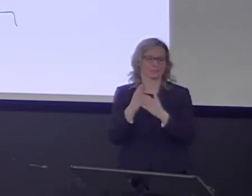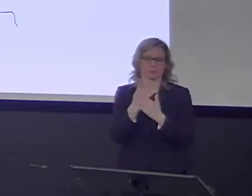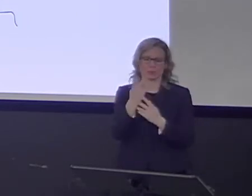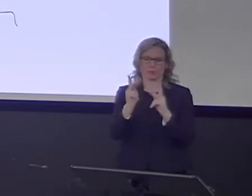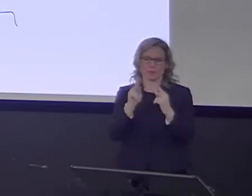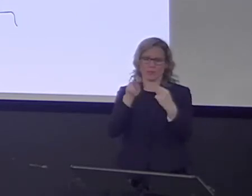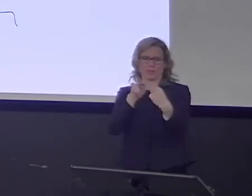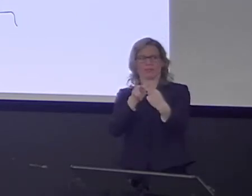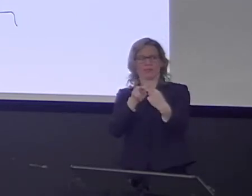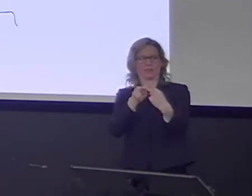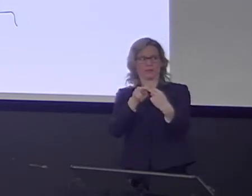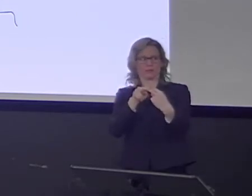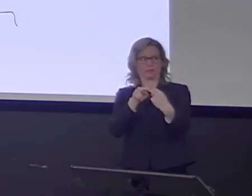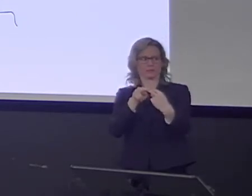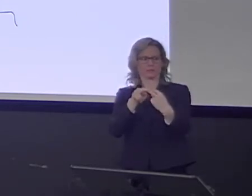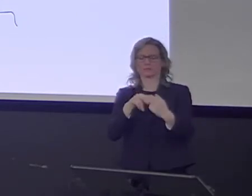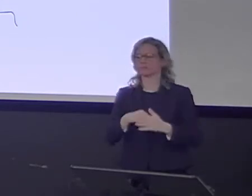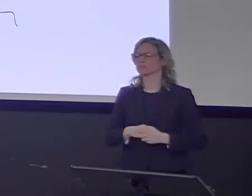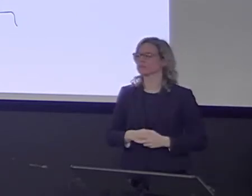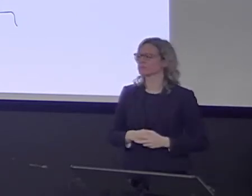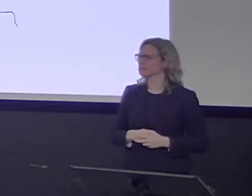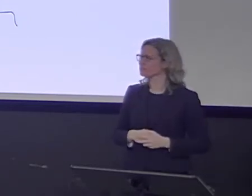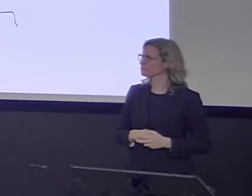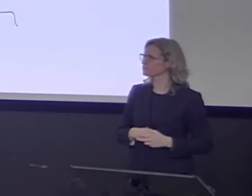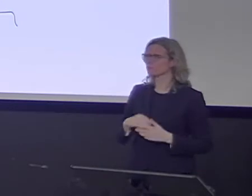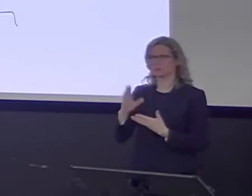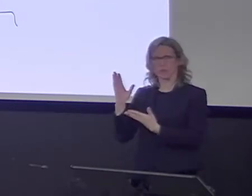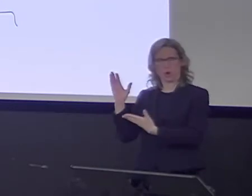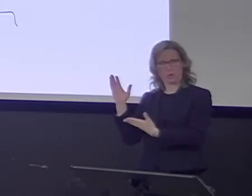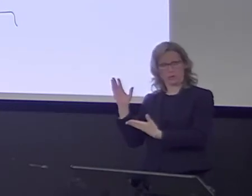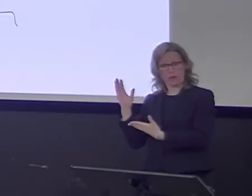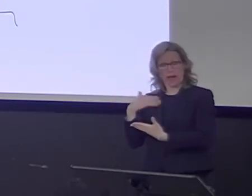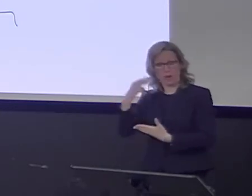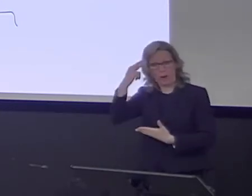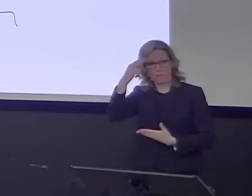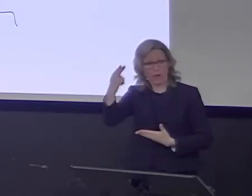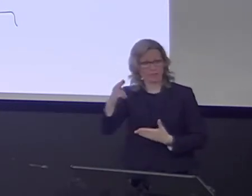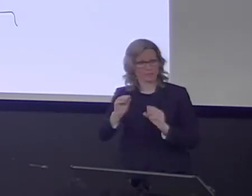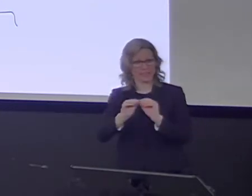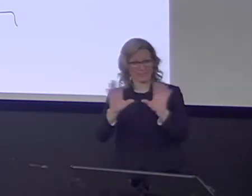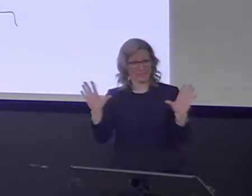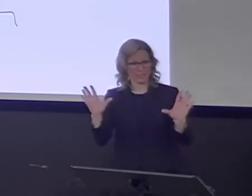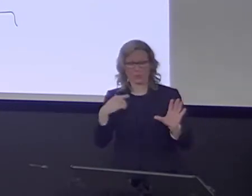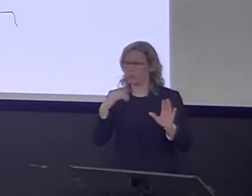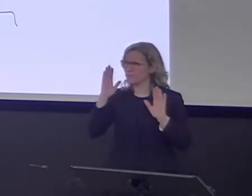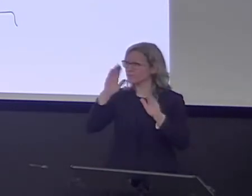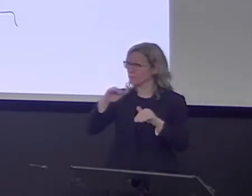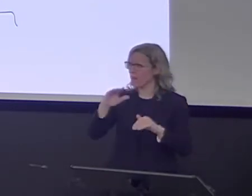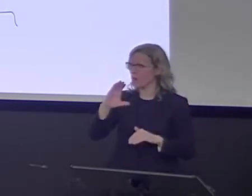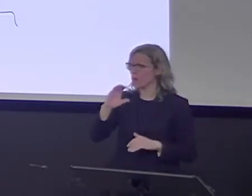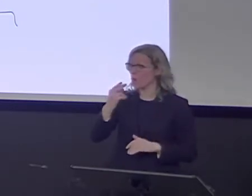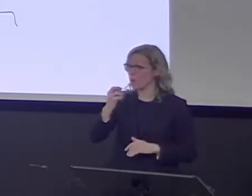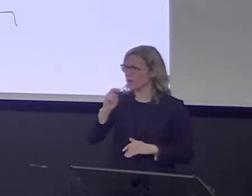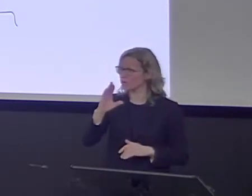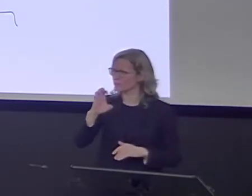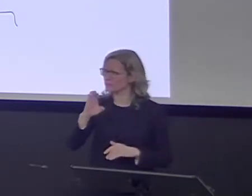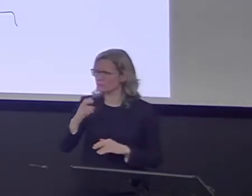And so that it makes our hypothesis really clear, we expect the coherence to be high during the eye-to-eye condition